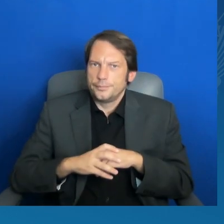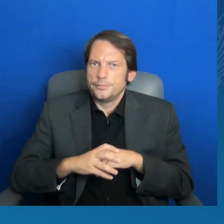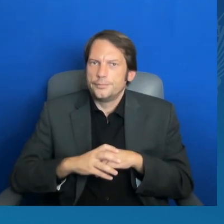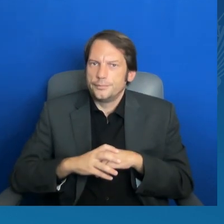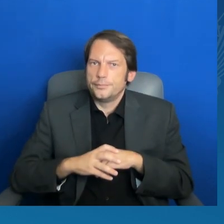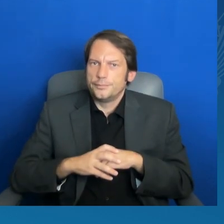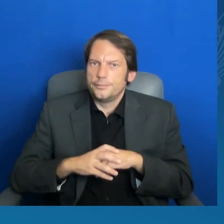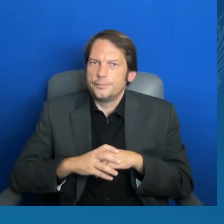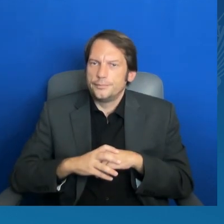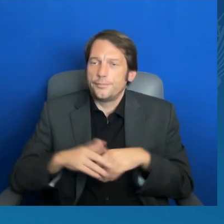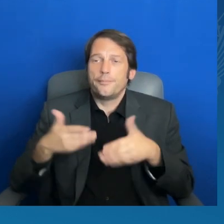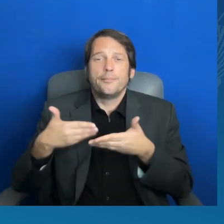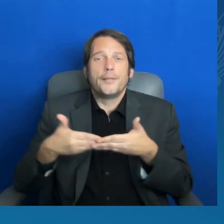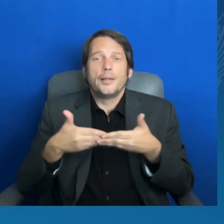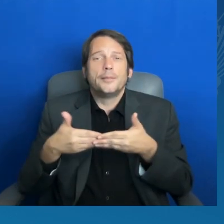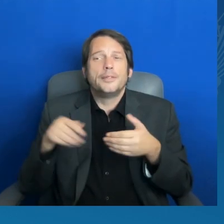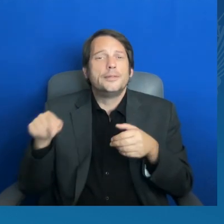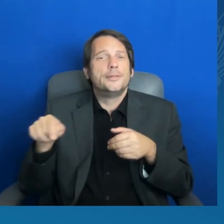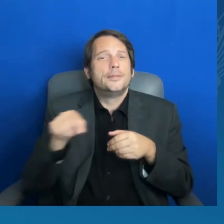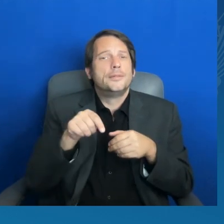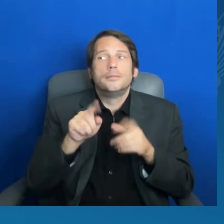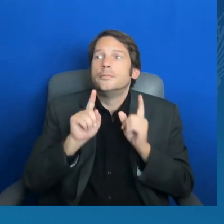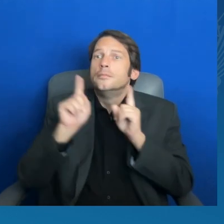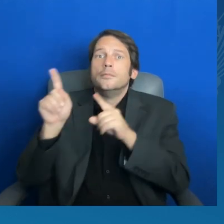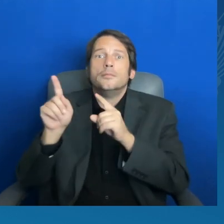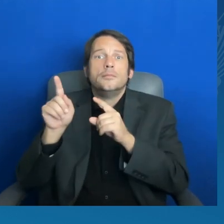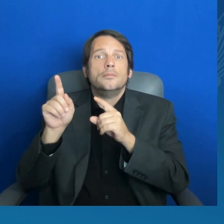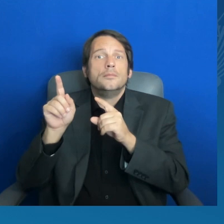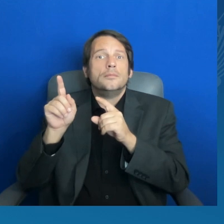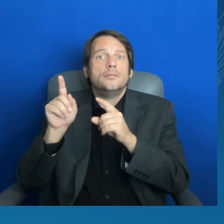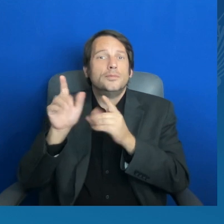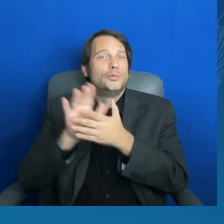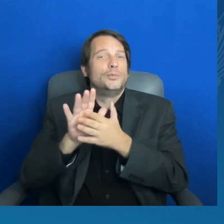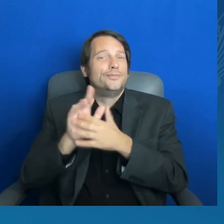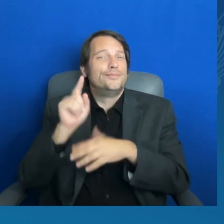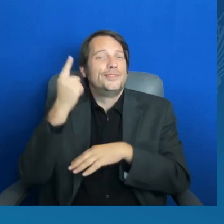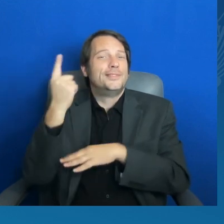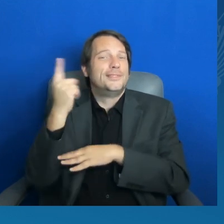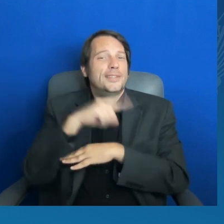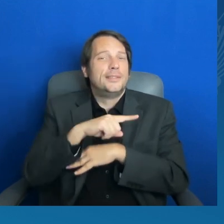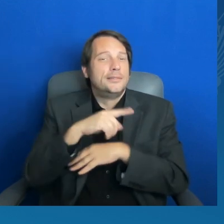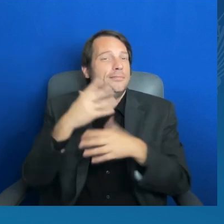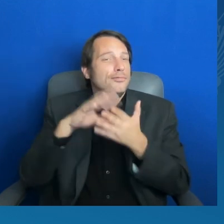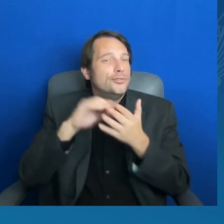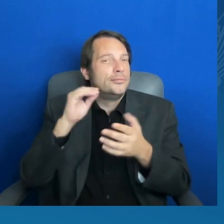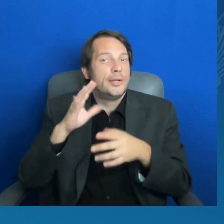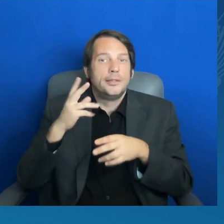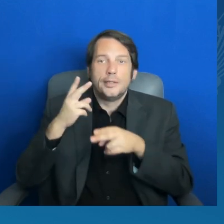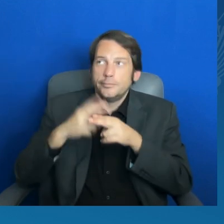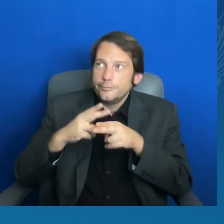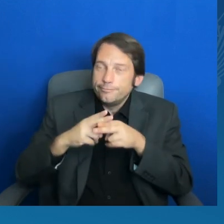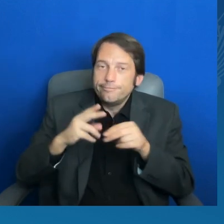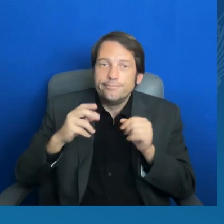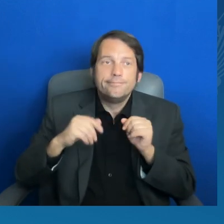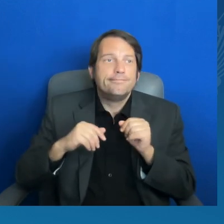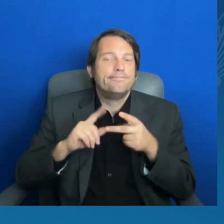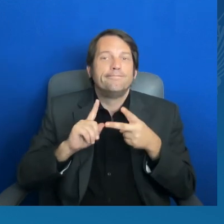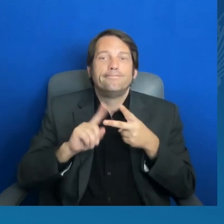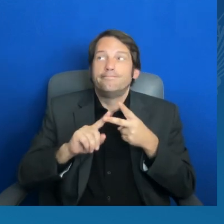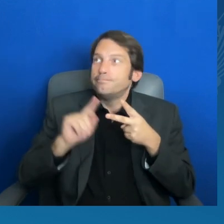they are learning the teacher's name, where the bathroom is, and how to sit quiet if there is an active shooter in their school.